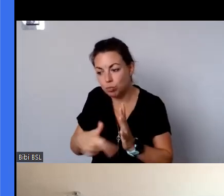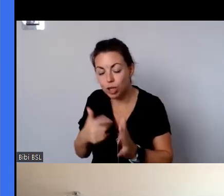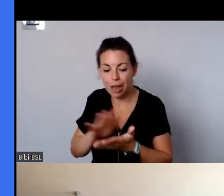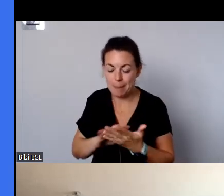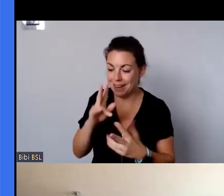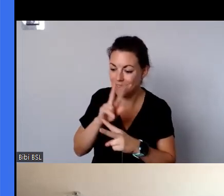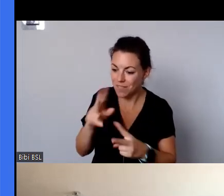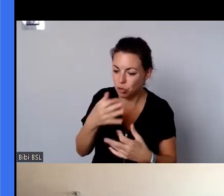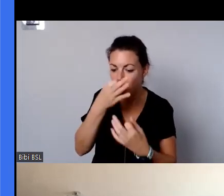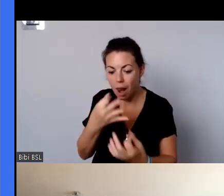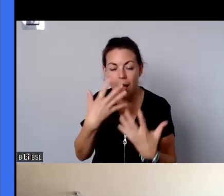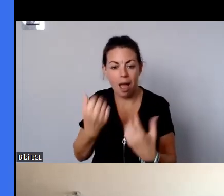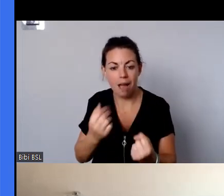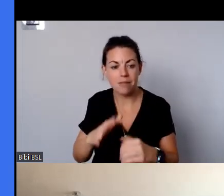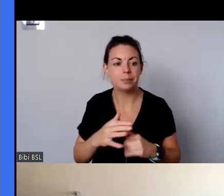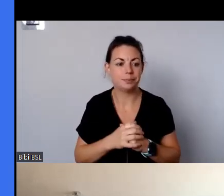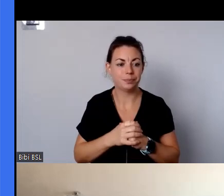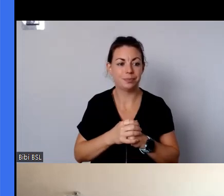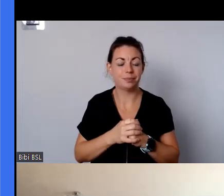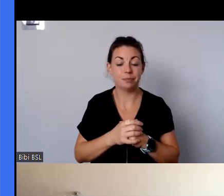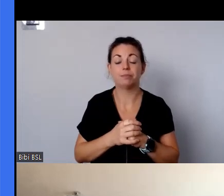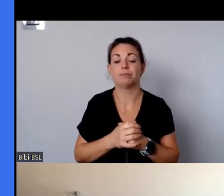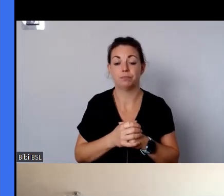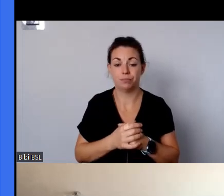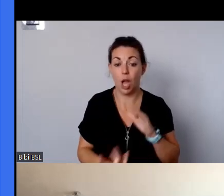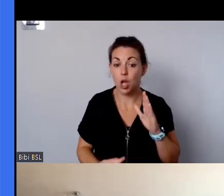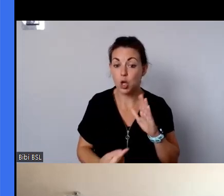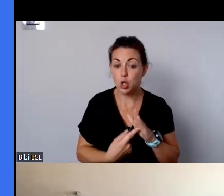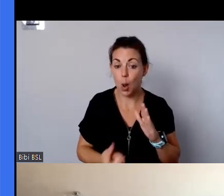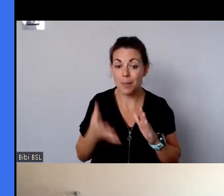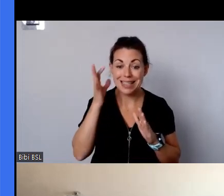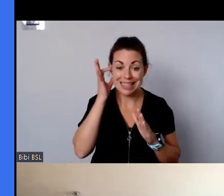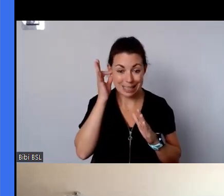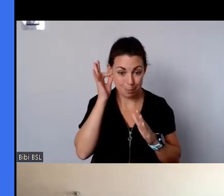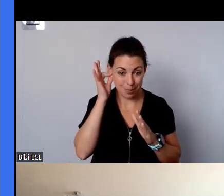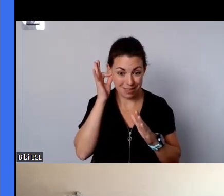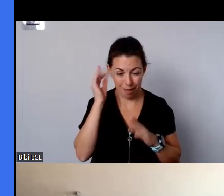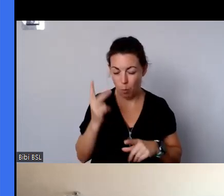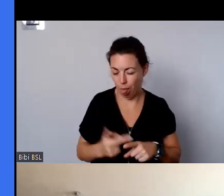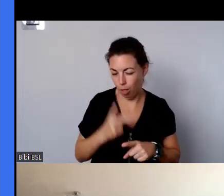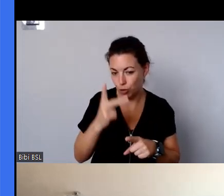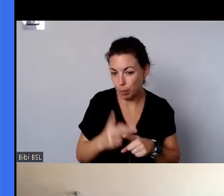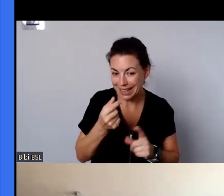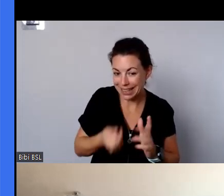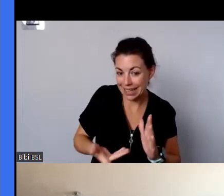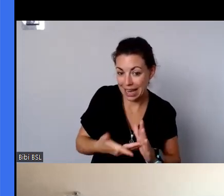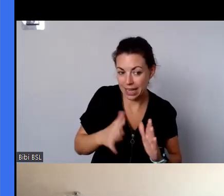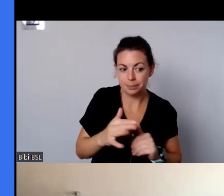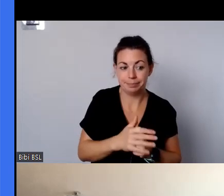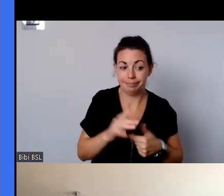Top tips. I'm just going to reiterate a few things and add a few more. First of all, your context. Make sure that you tell us